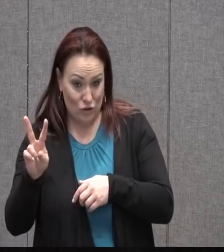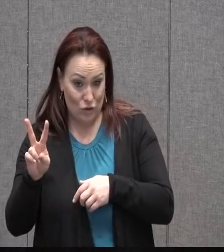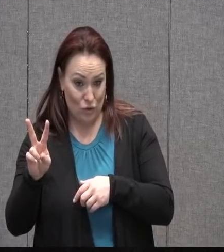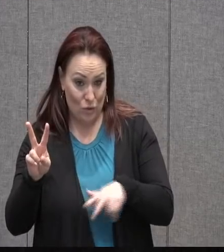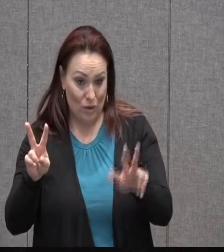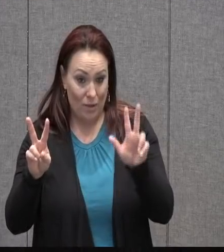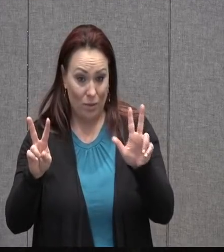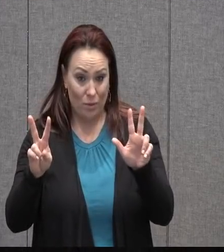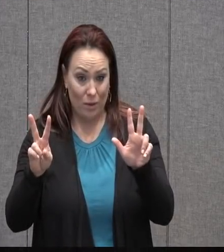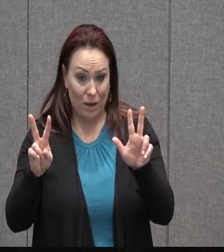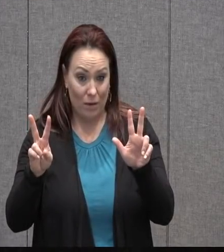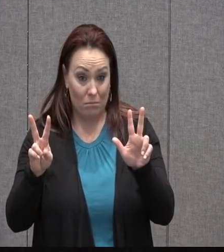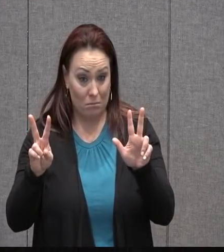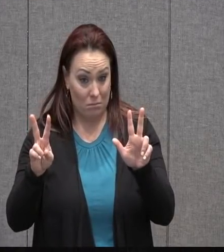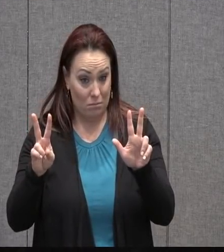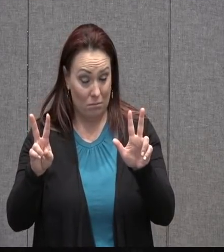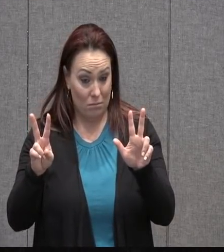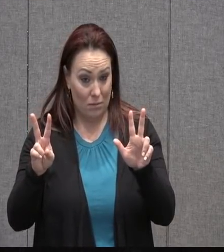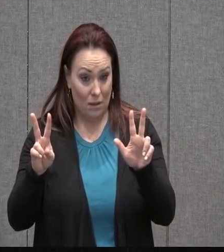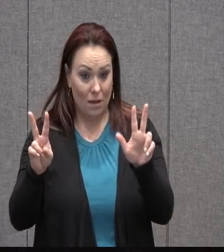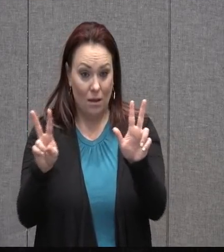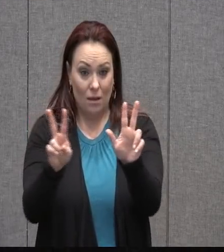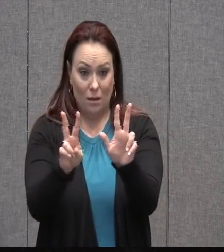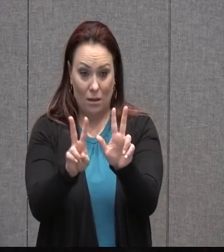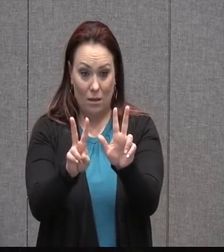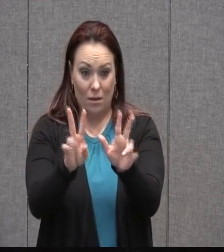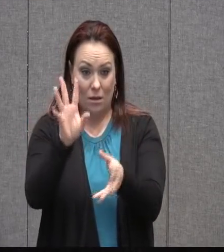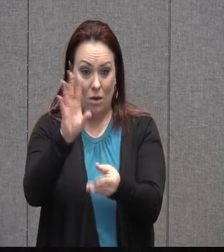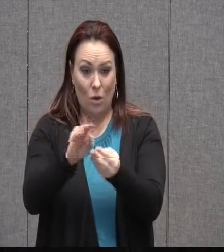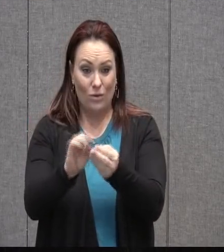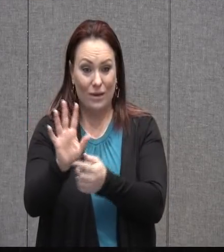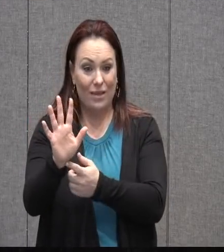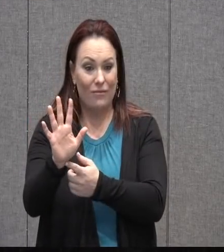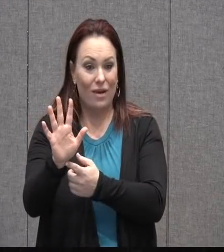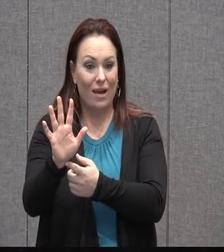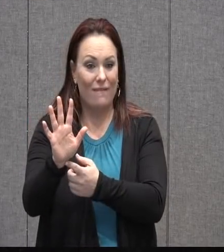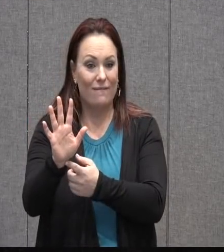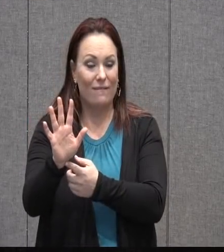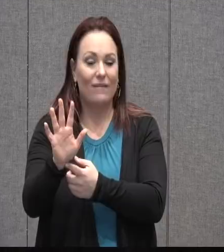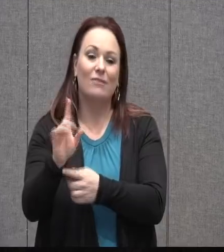Yeah, I think so, because two plus three is five. That's right, two plus three.